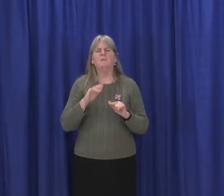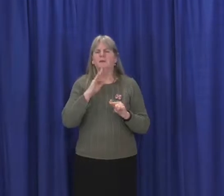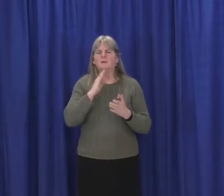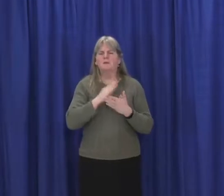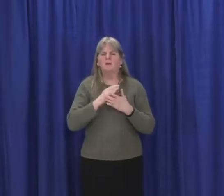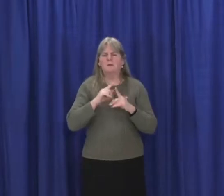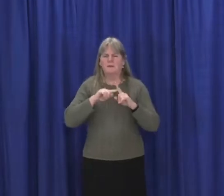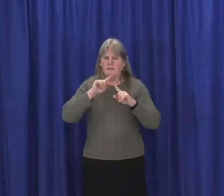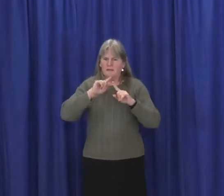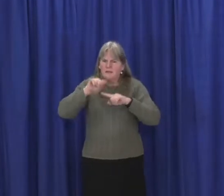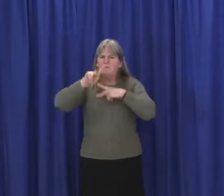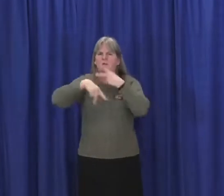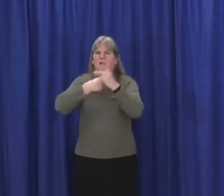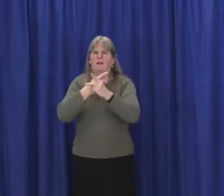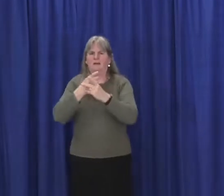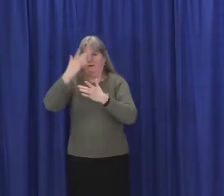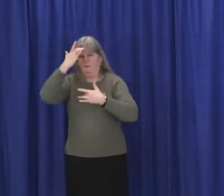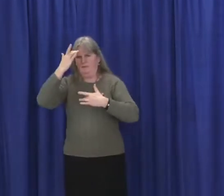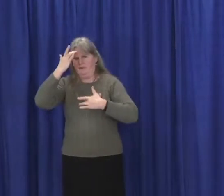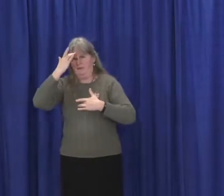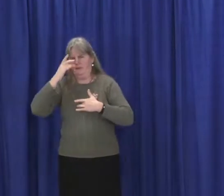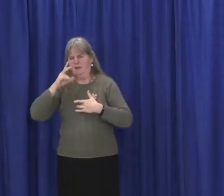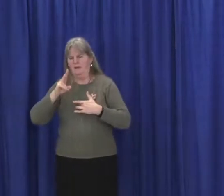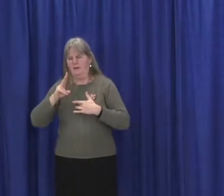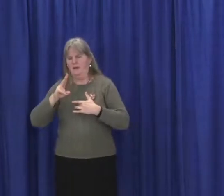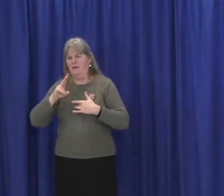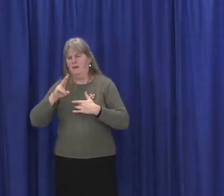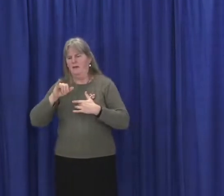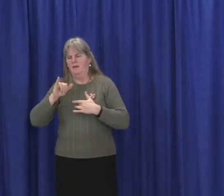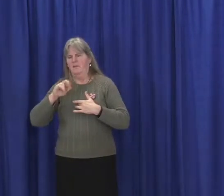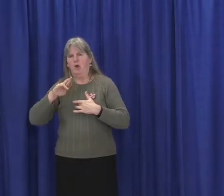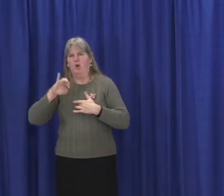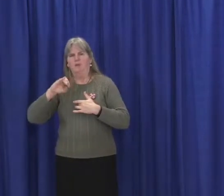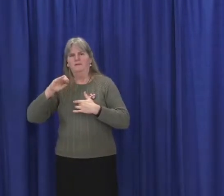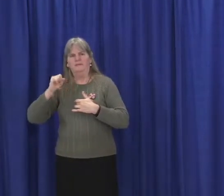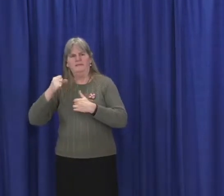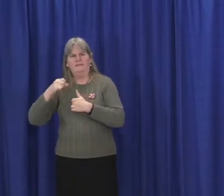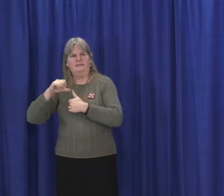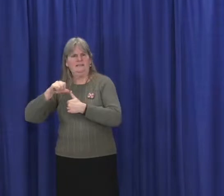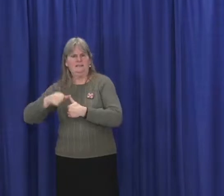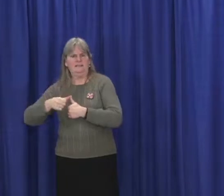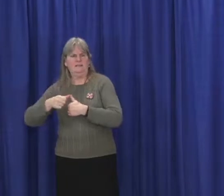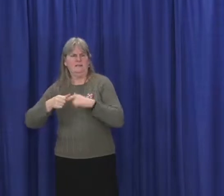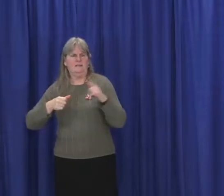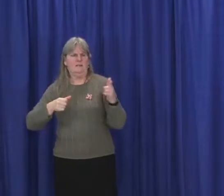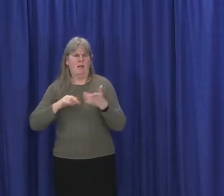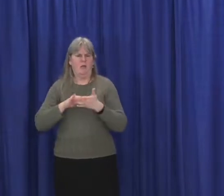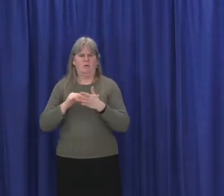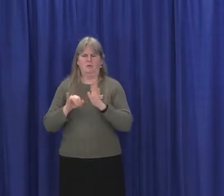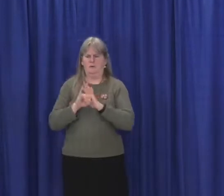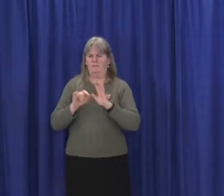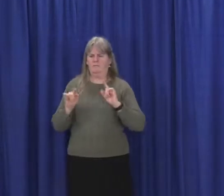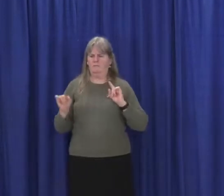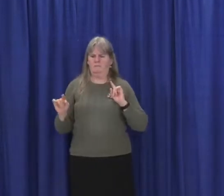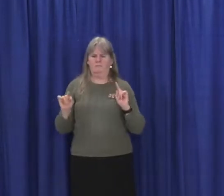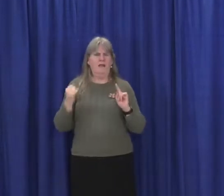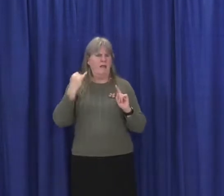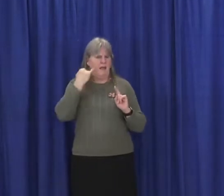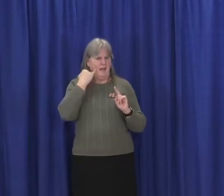So Dr. Elliott, how would you go about separating? Are we-- are you still saying that even if it's something other than COVID, if you have